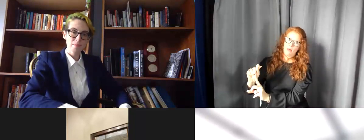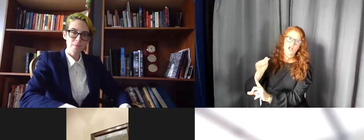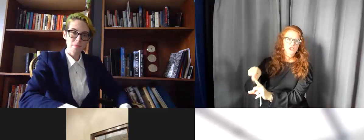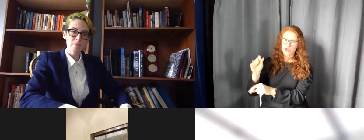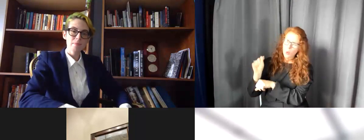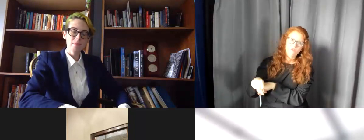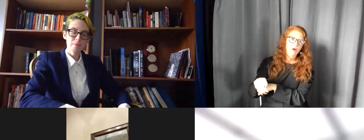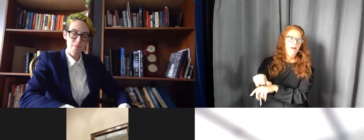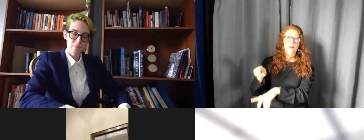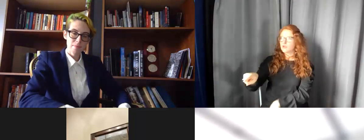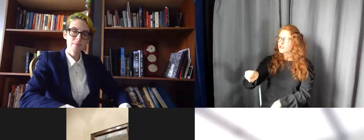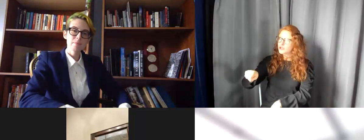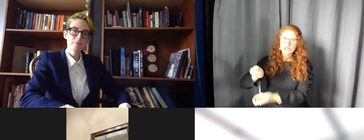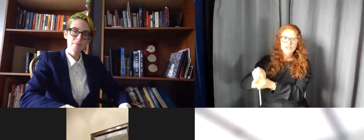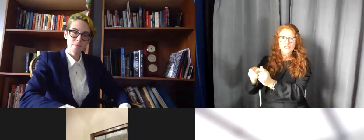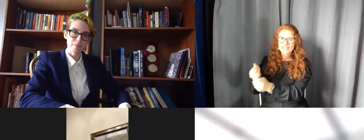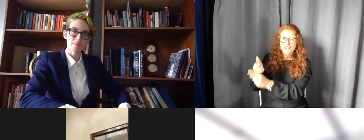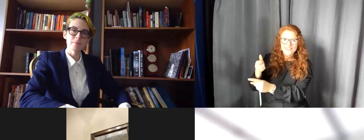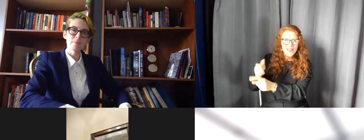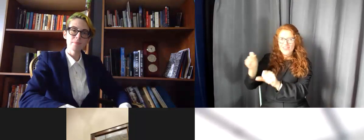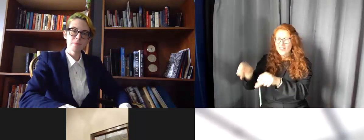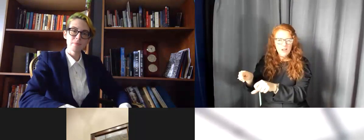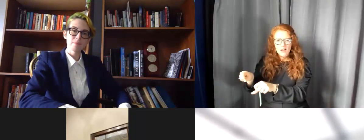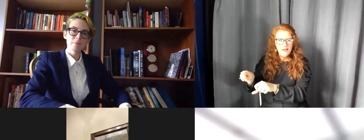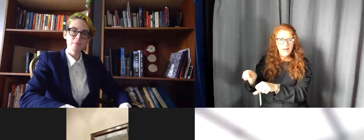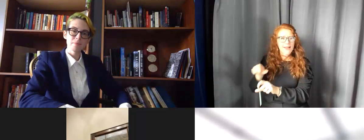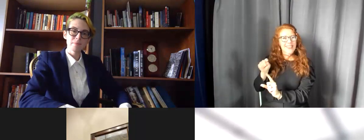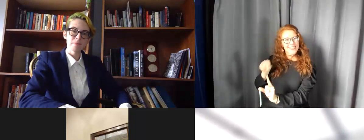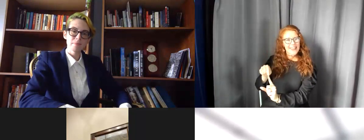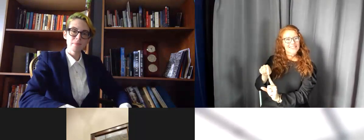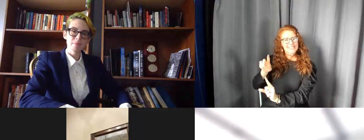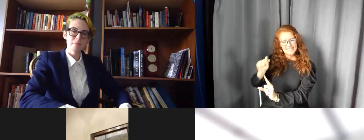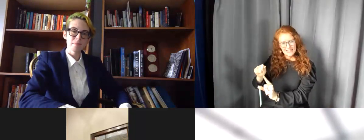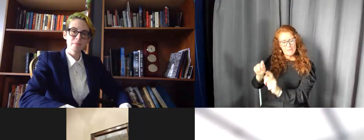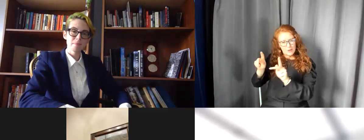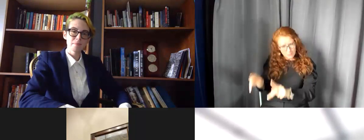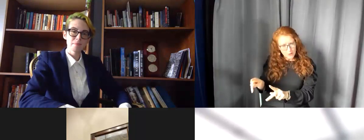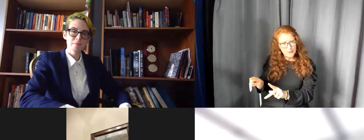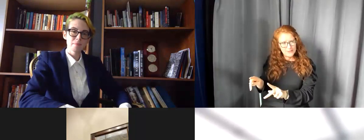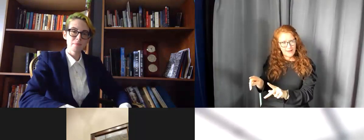Jordan Radford: the odds of being a disabled person. This is a disabled person, overcoming the odds of